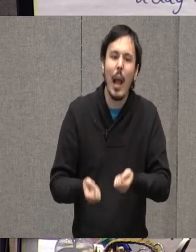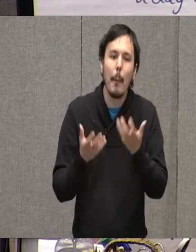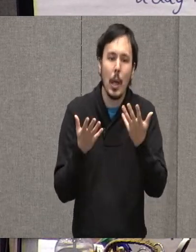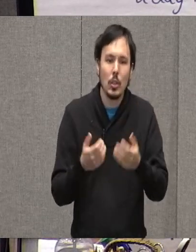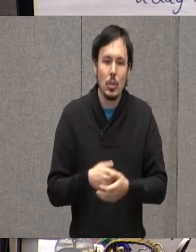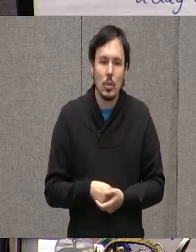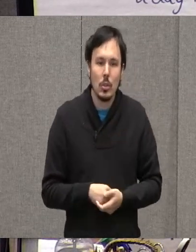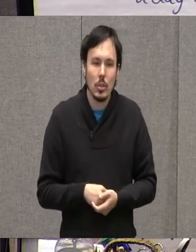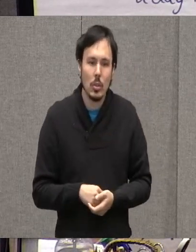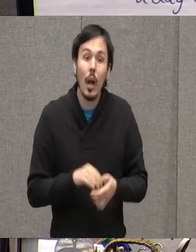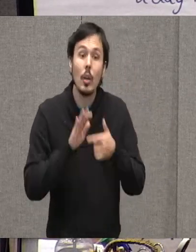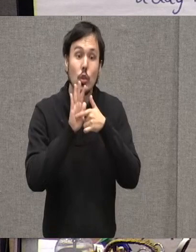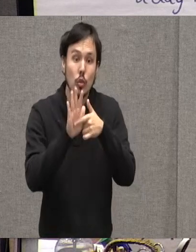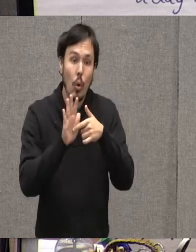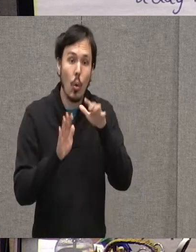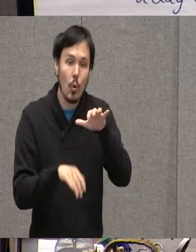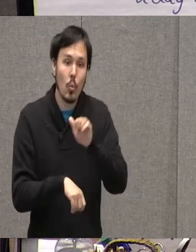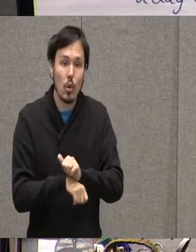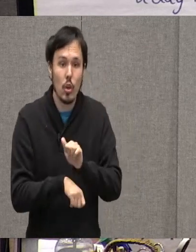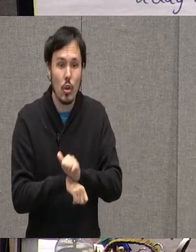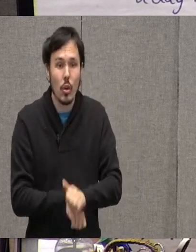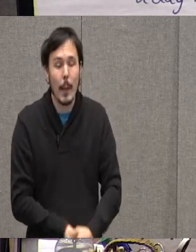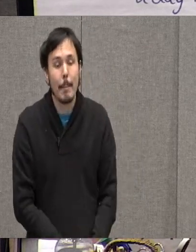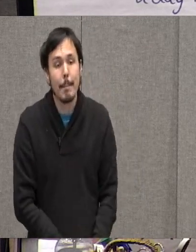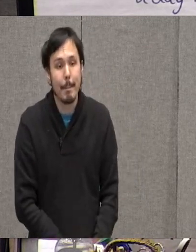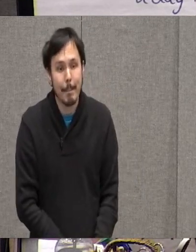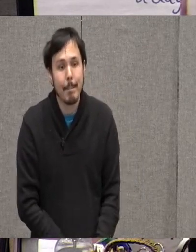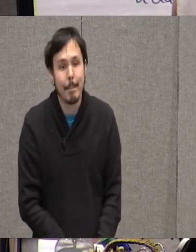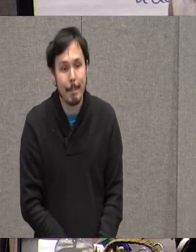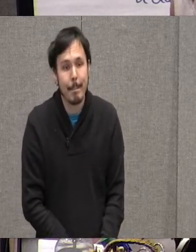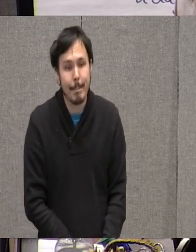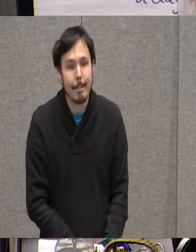and then show your work okay.